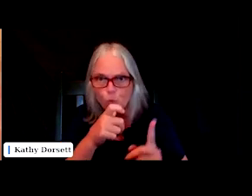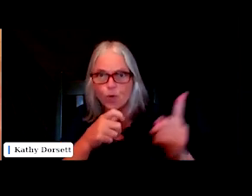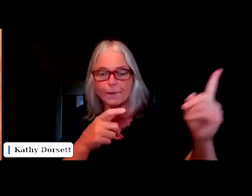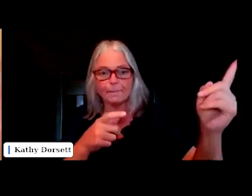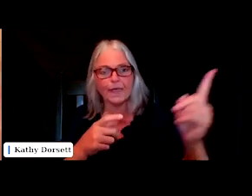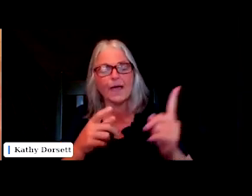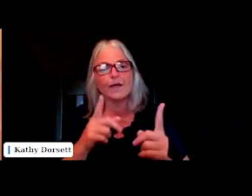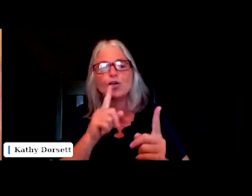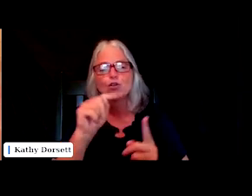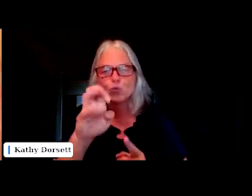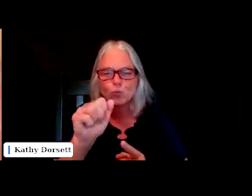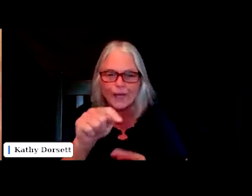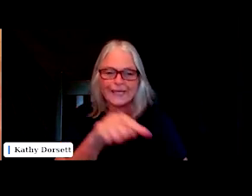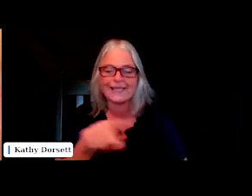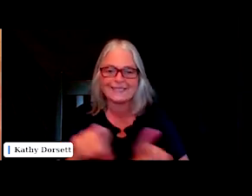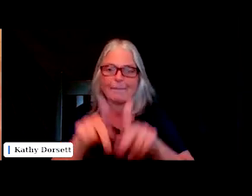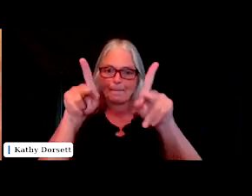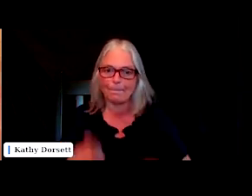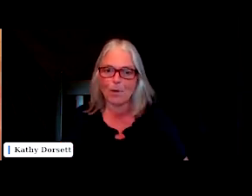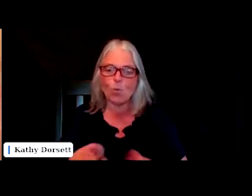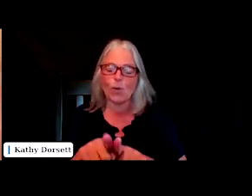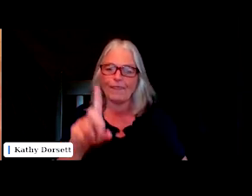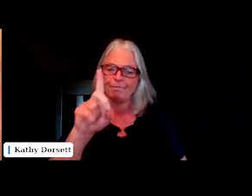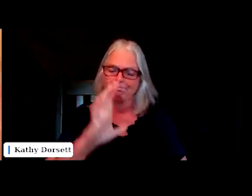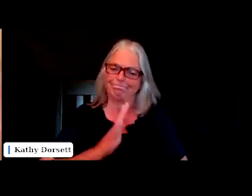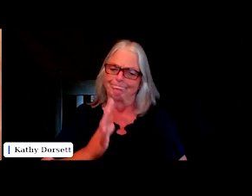Treating him like a person with dignity and respect.